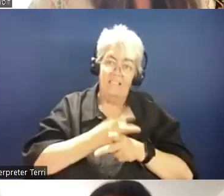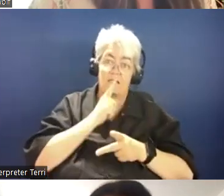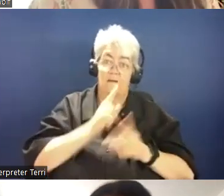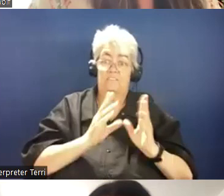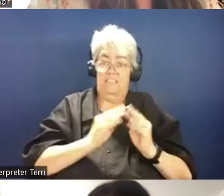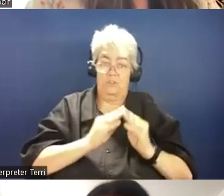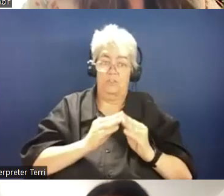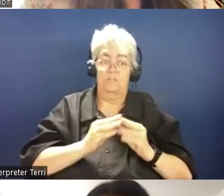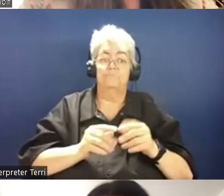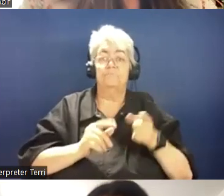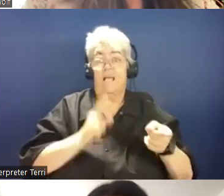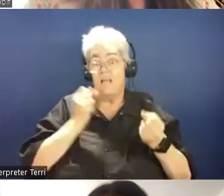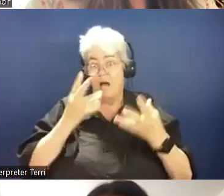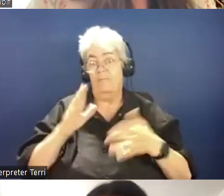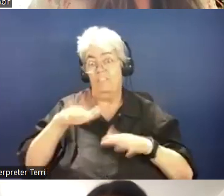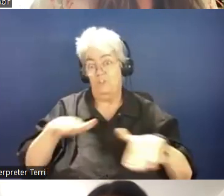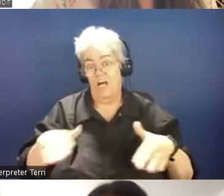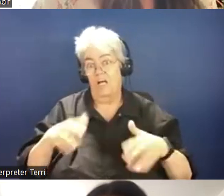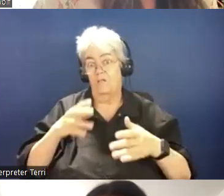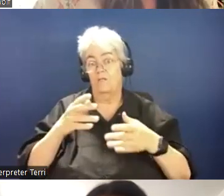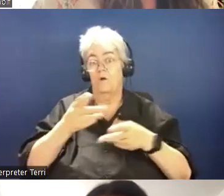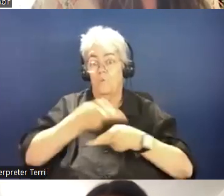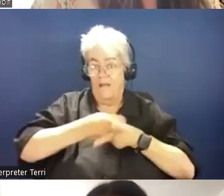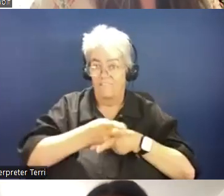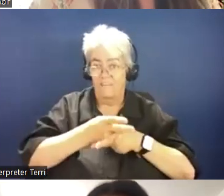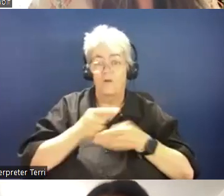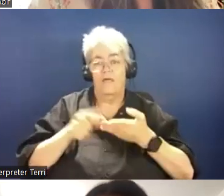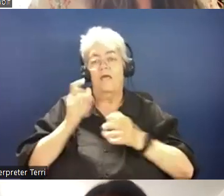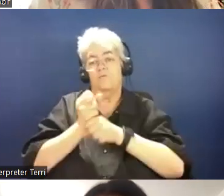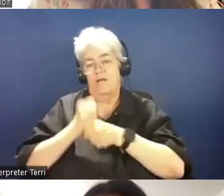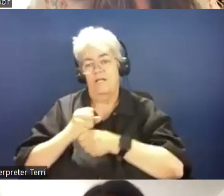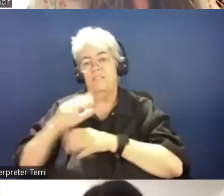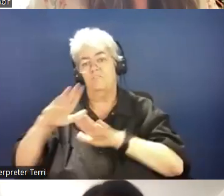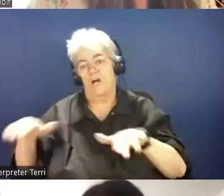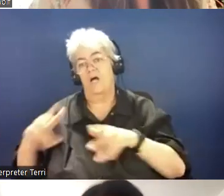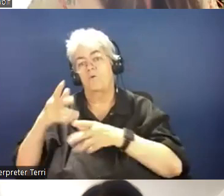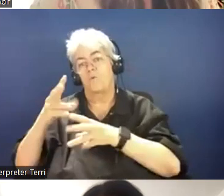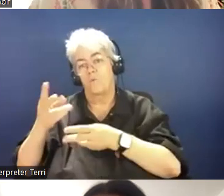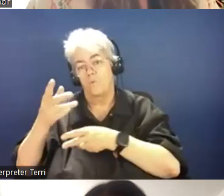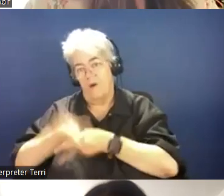there was a child welfare task force created. And there will be recommendations and legislation